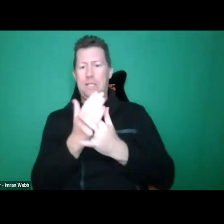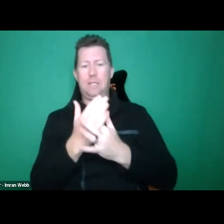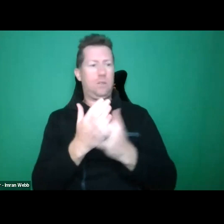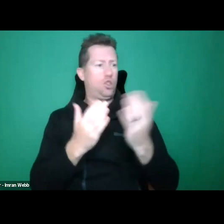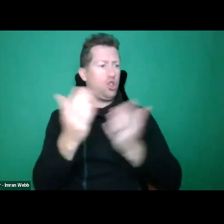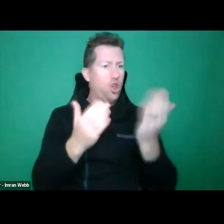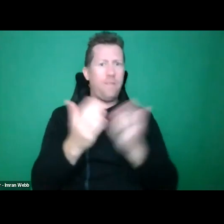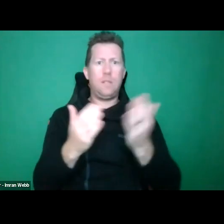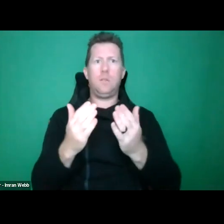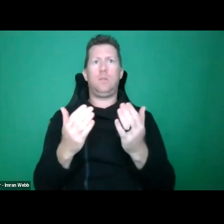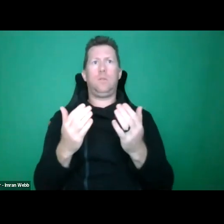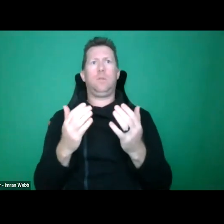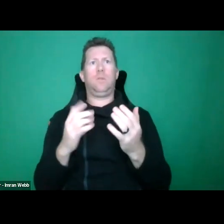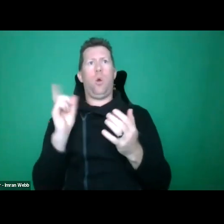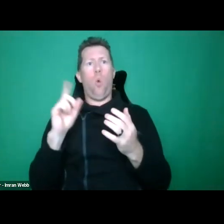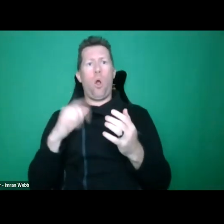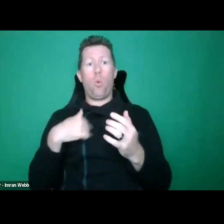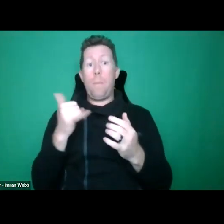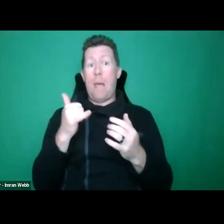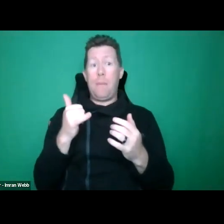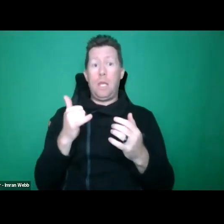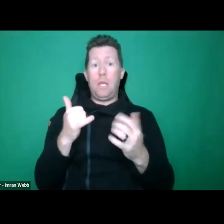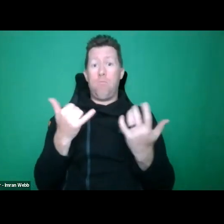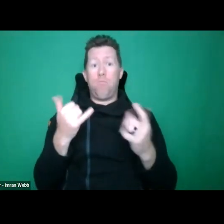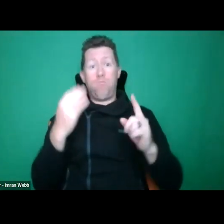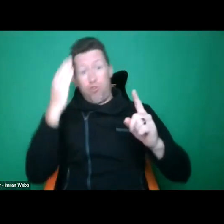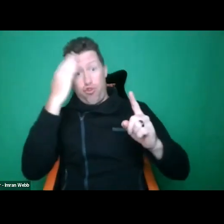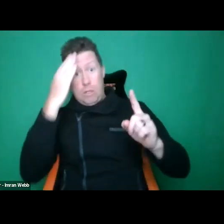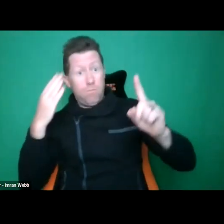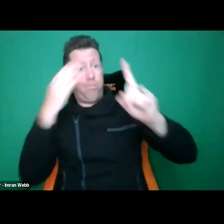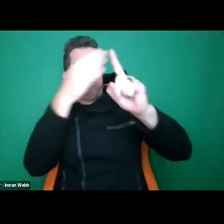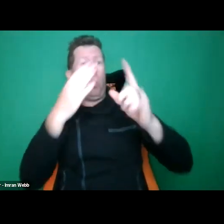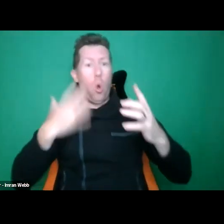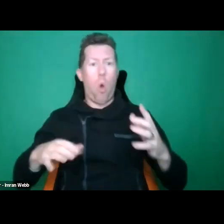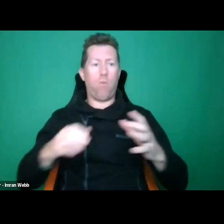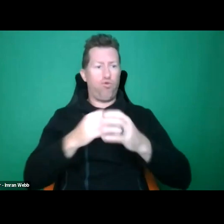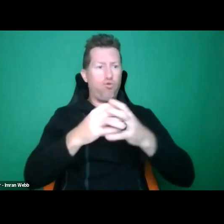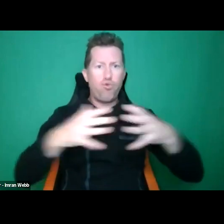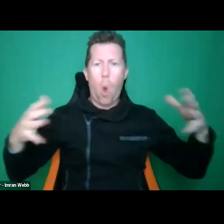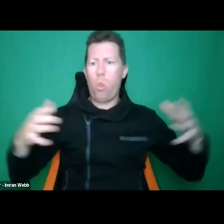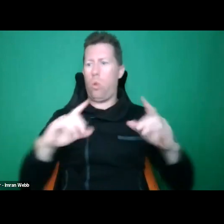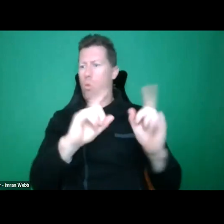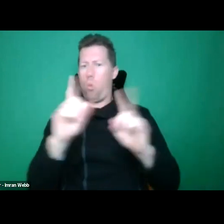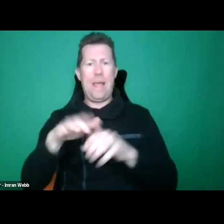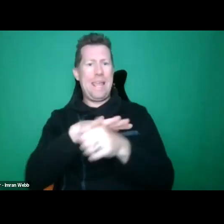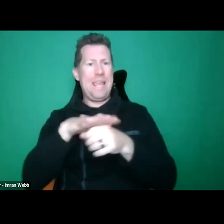but what we might aspire for in terms of our wanting to grow and get jobs